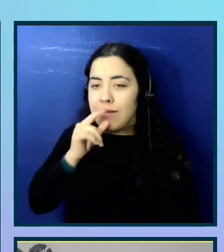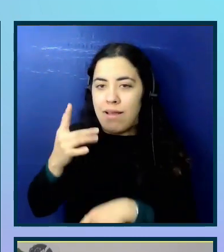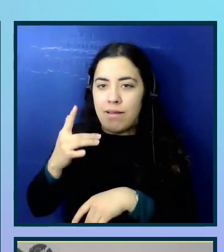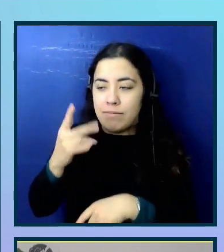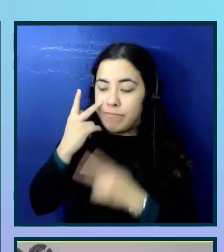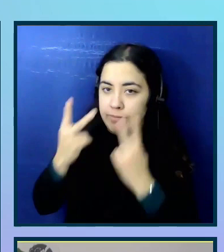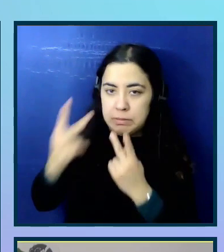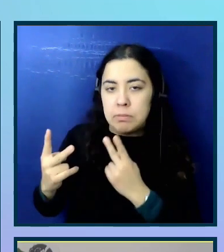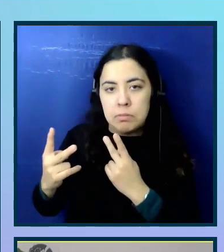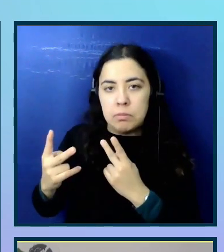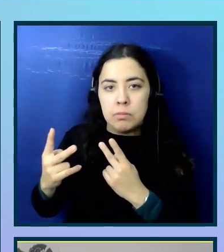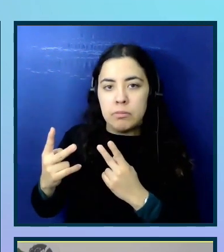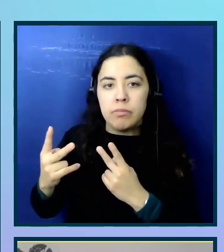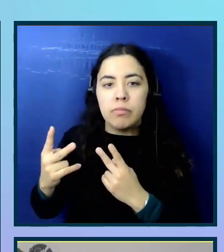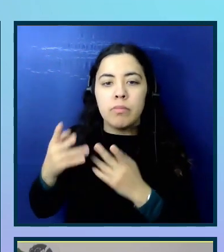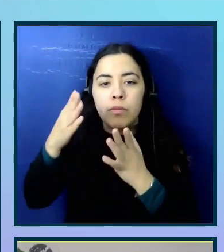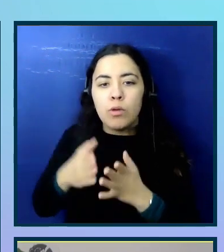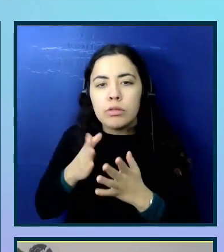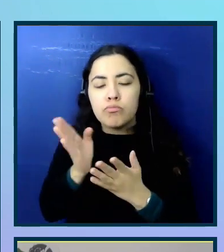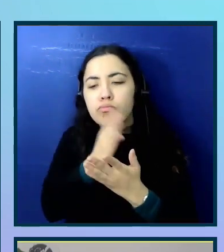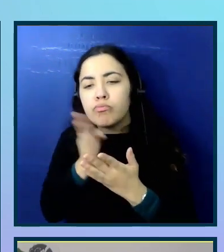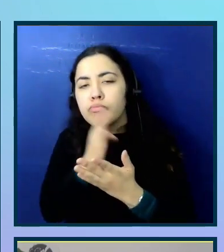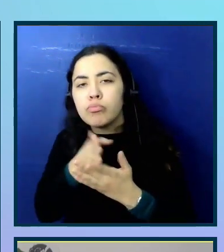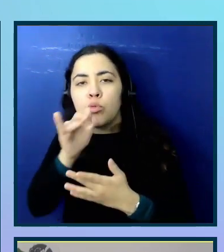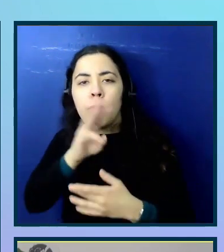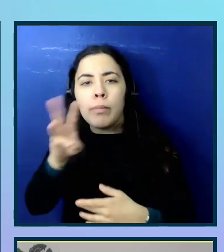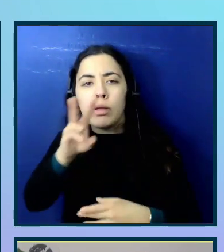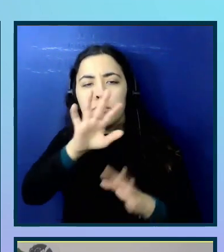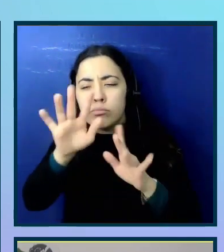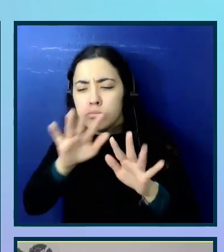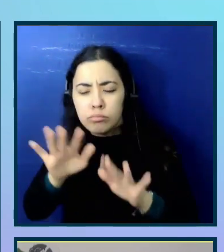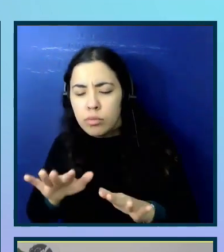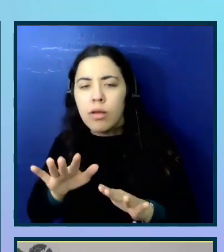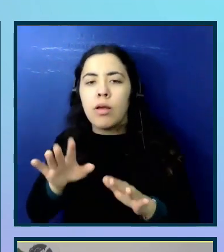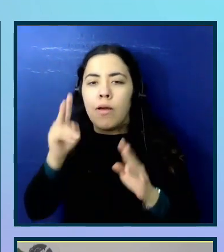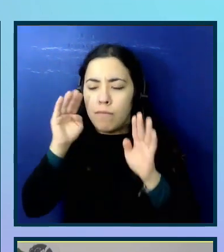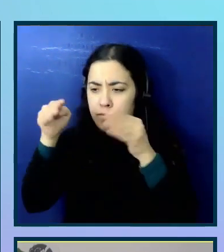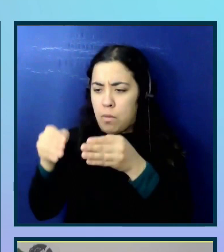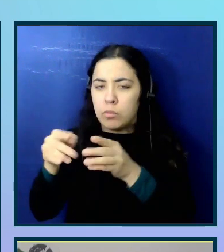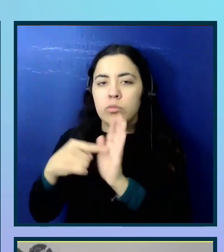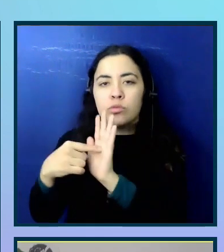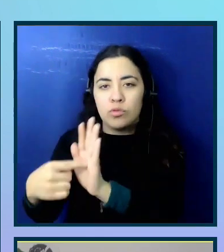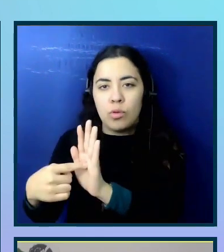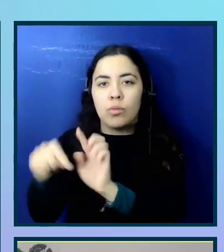until someone taps through the page and then when it gets focused, it is shown. And screen reader,